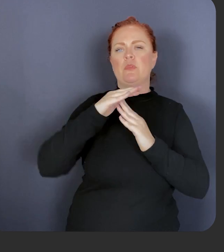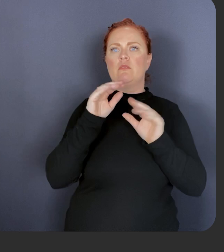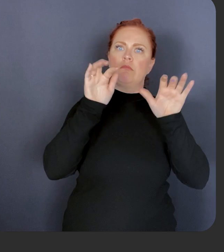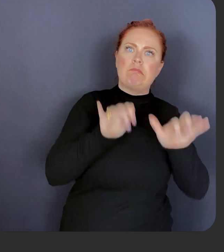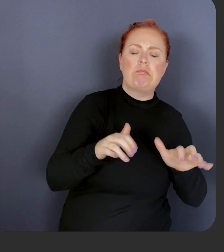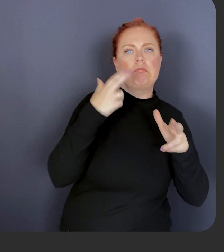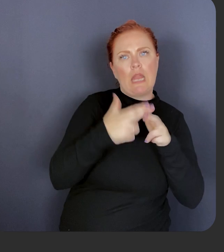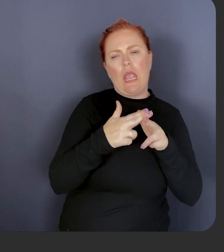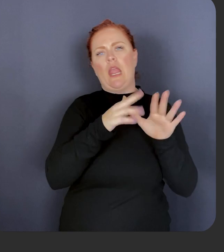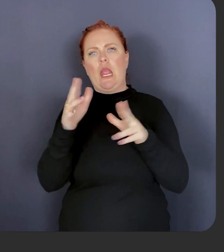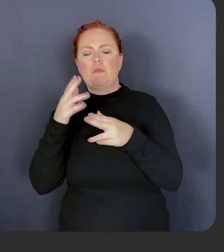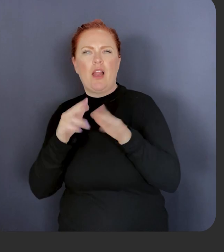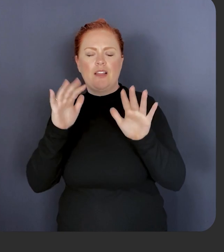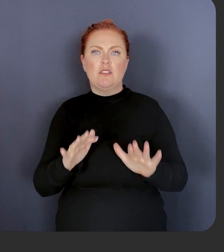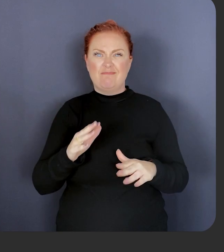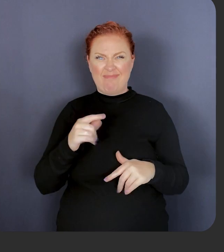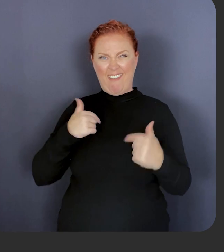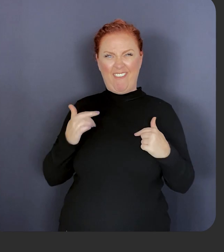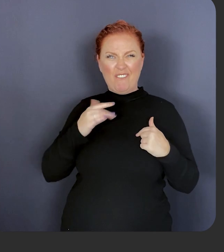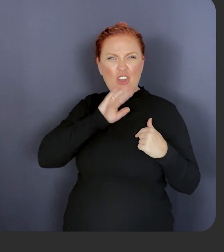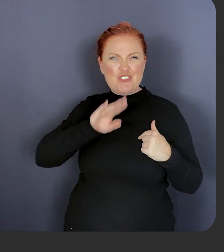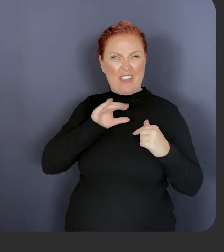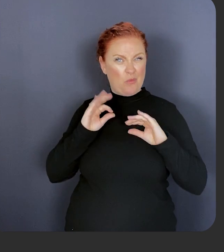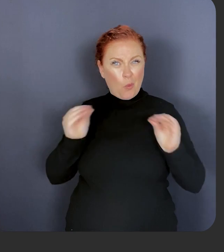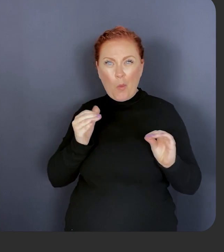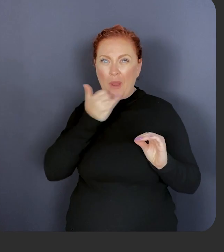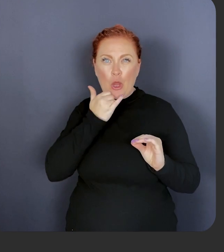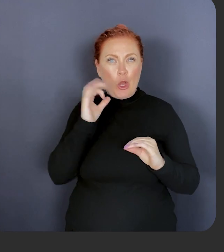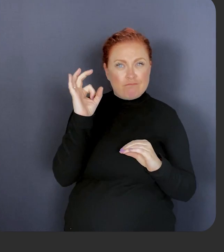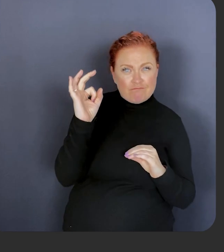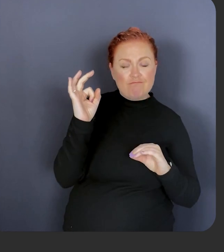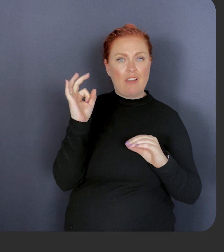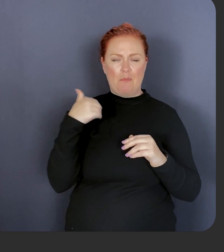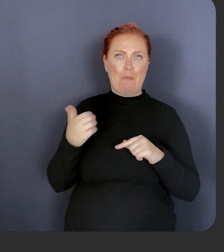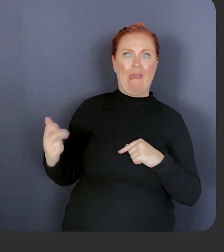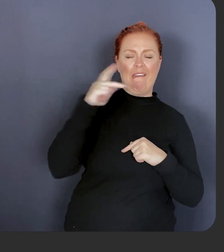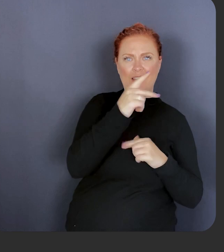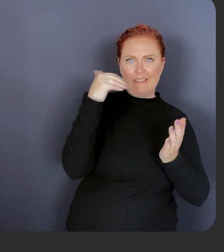to figure it out. I know it's really frustrating for me when I don't know what the error is, and I'm being sent back to a form.